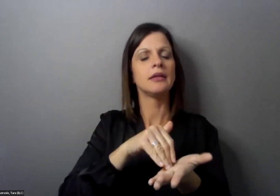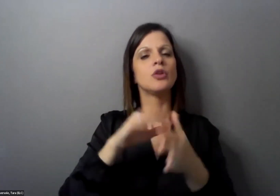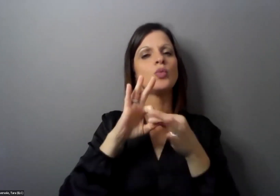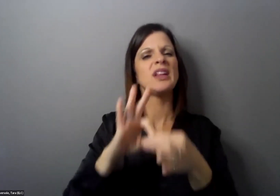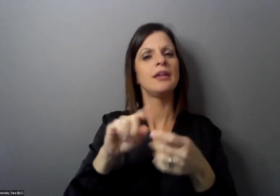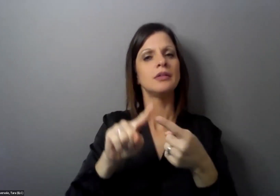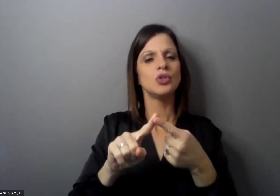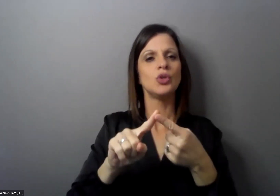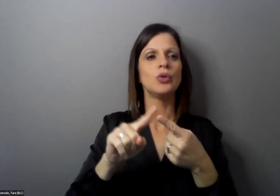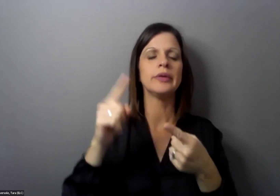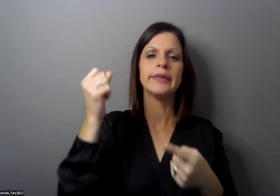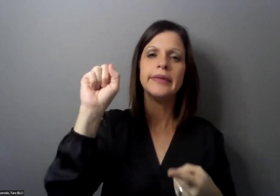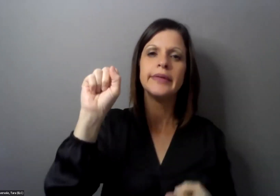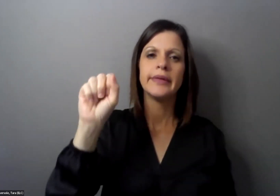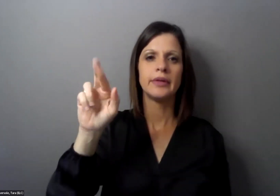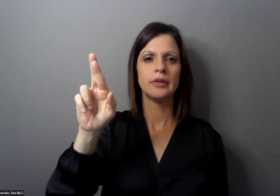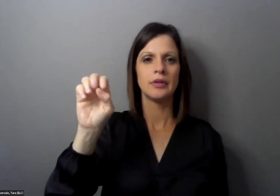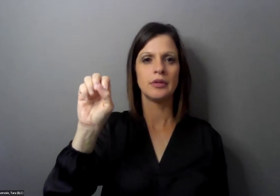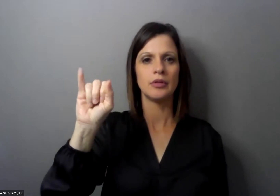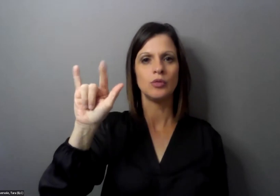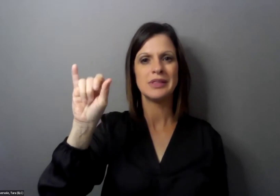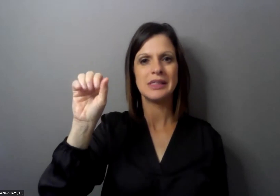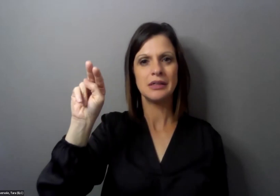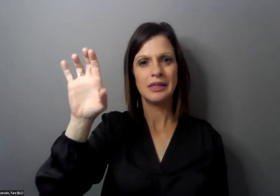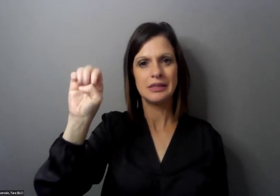I know it's difficult when you're working in a system that feels very broken at times.